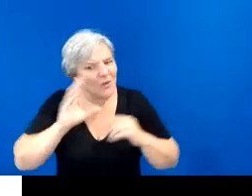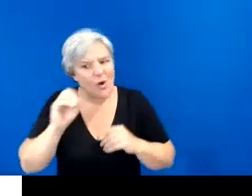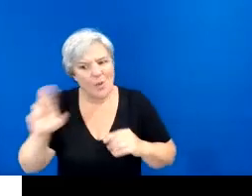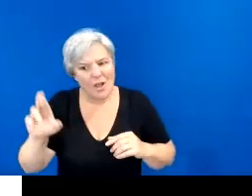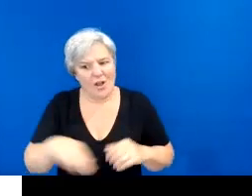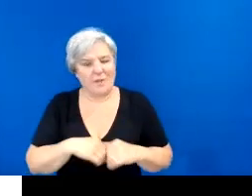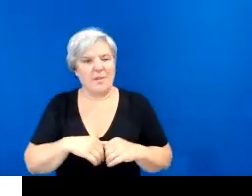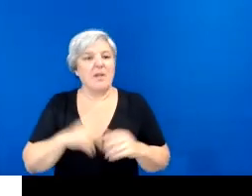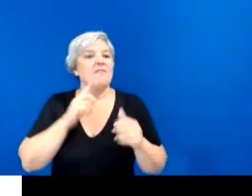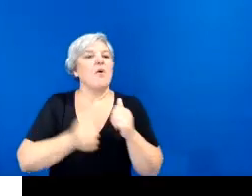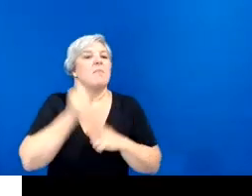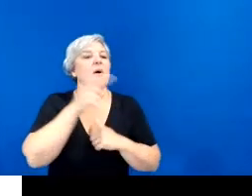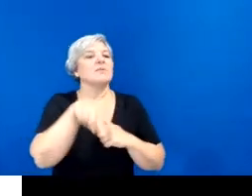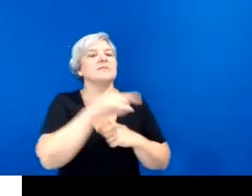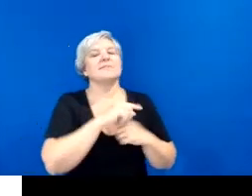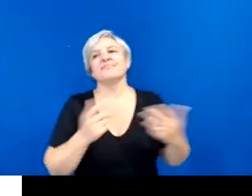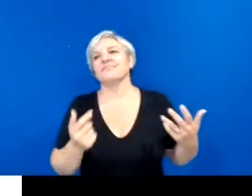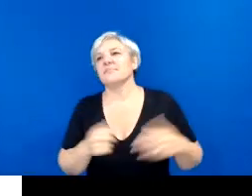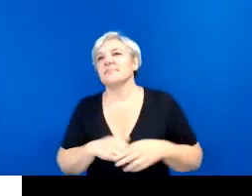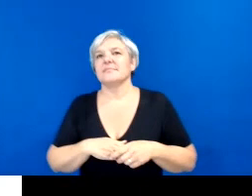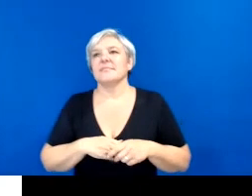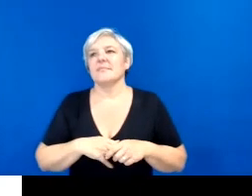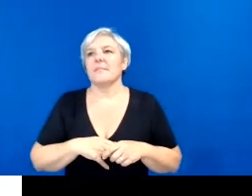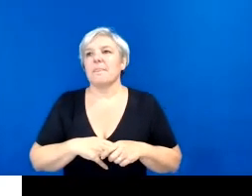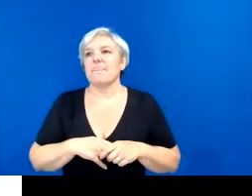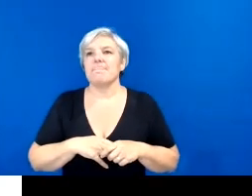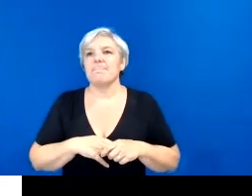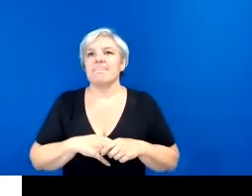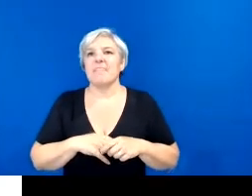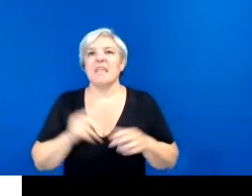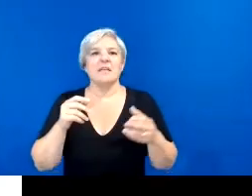For the most part, these materials